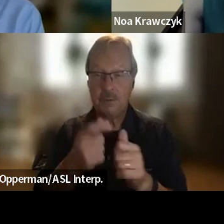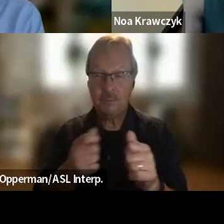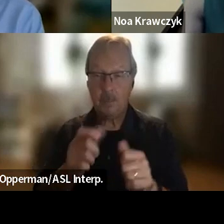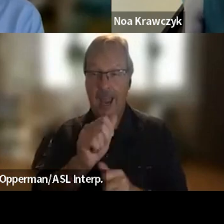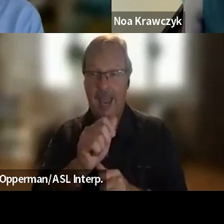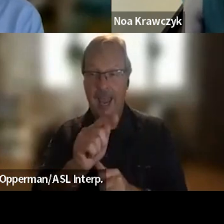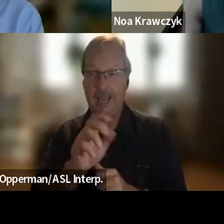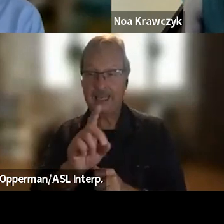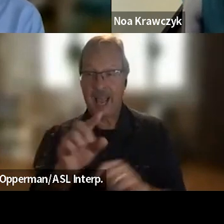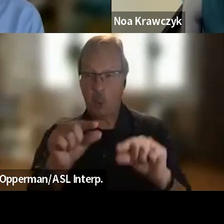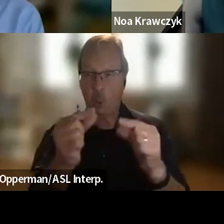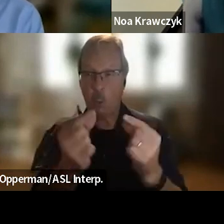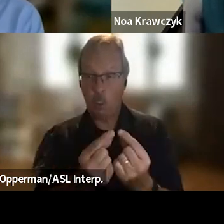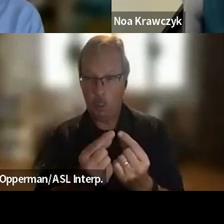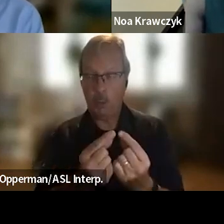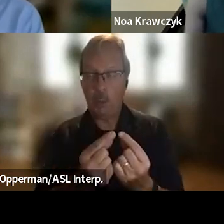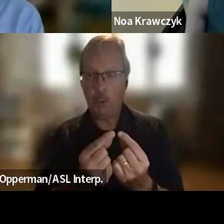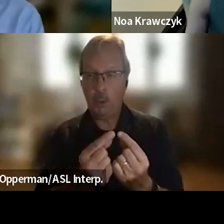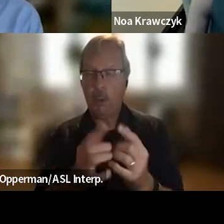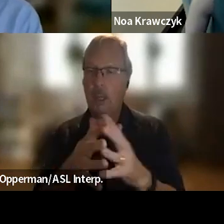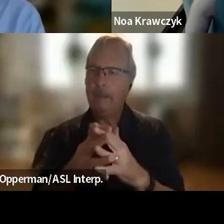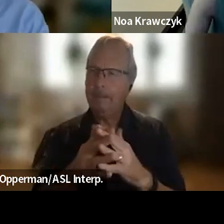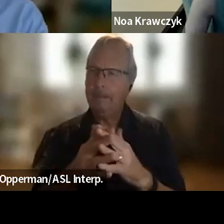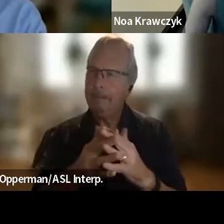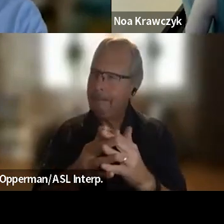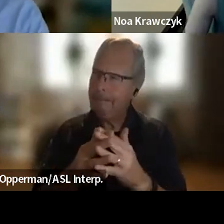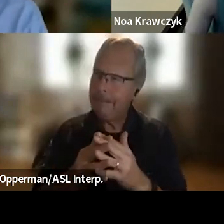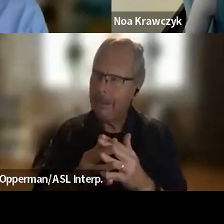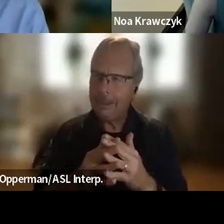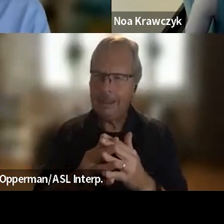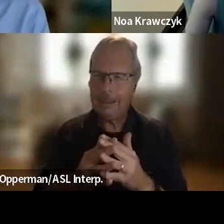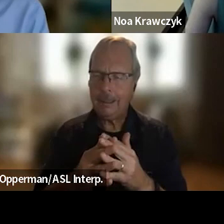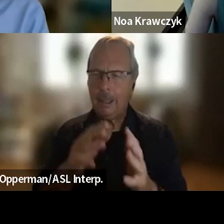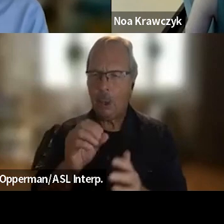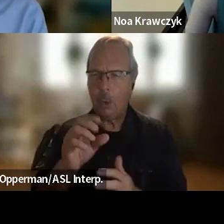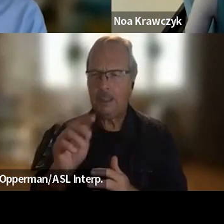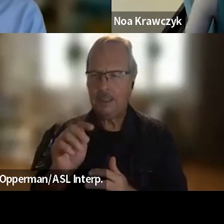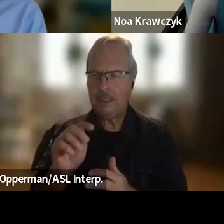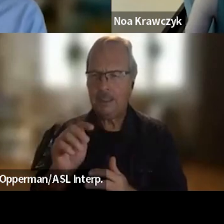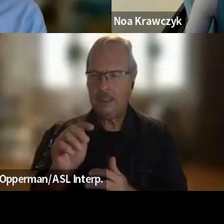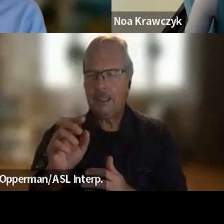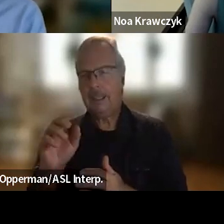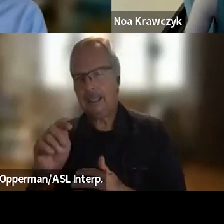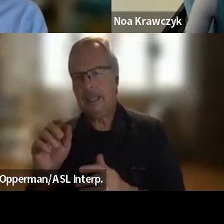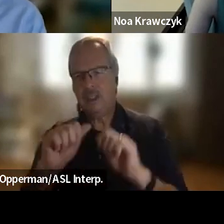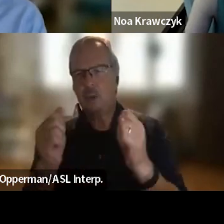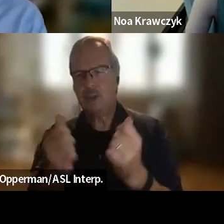which is the American, well, it's the OTP association in collaborating with the jail.